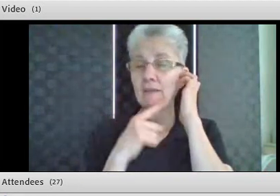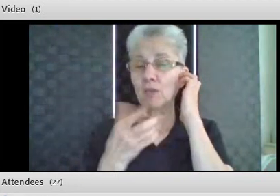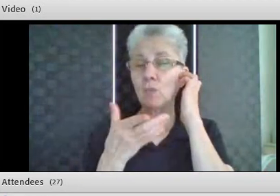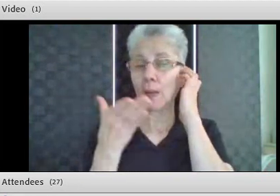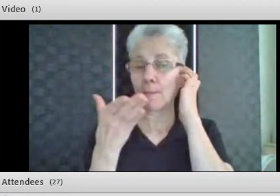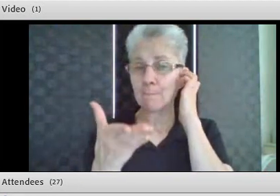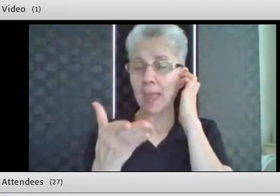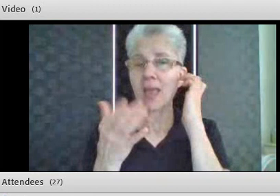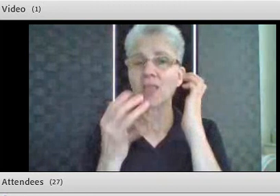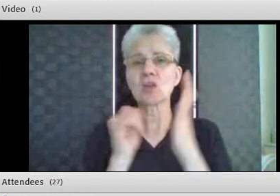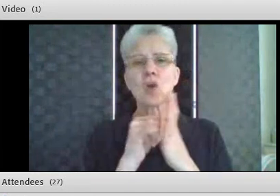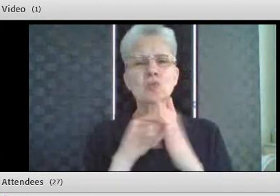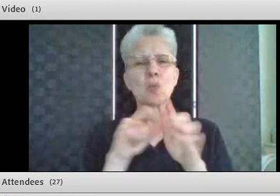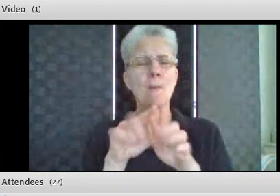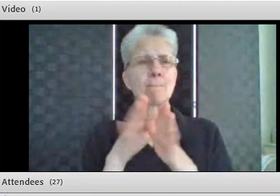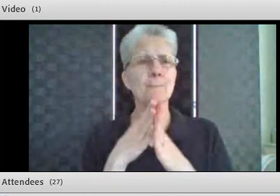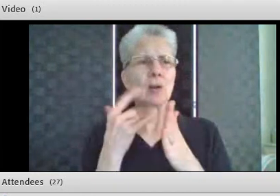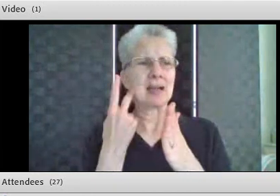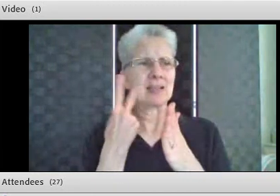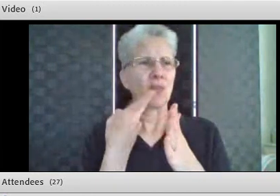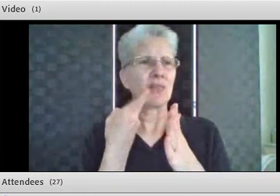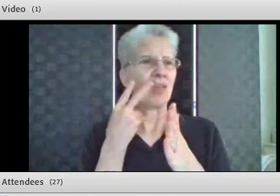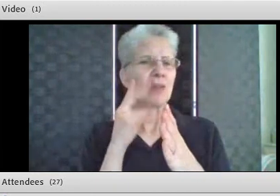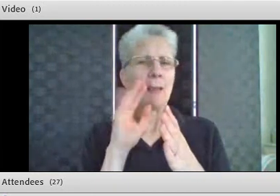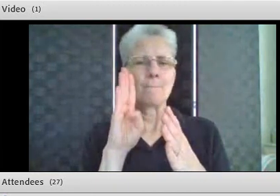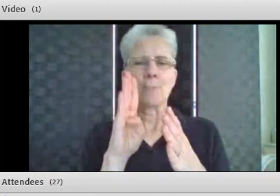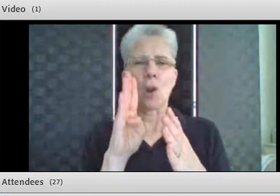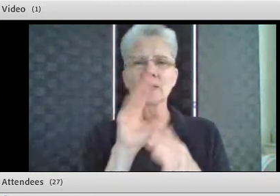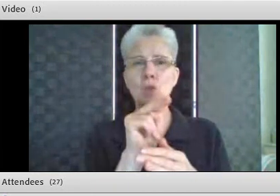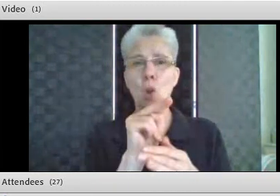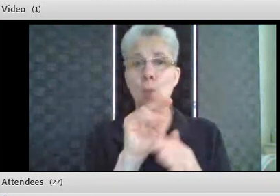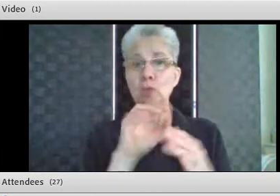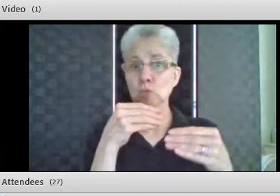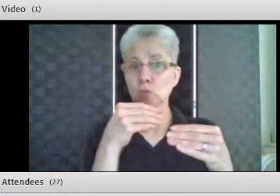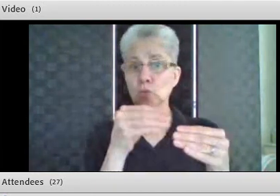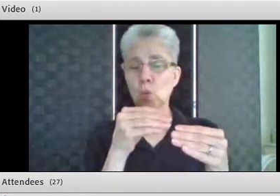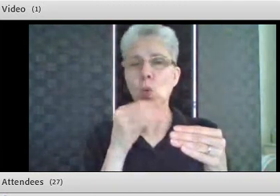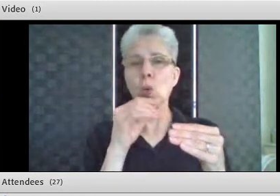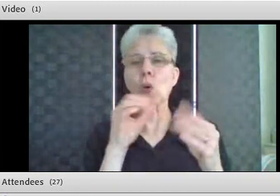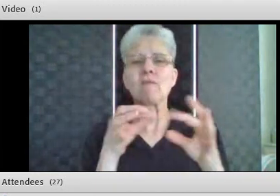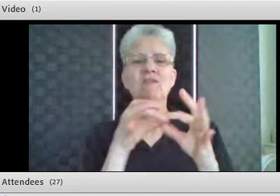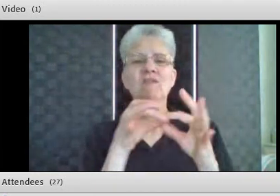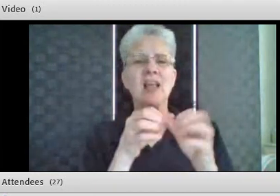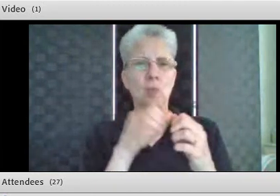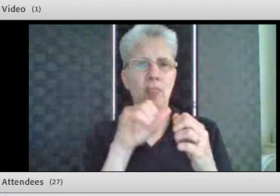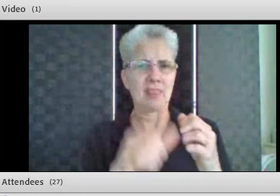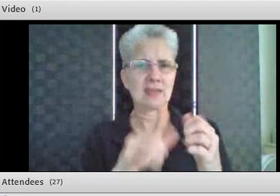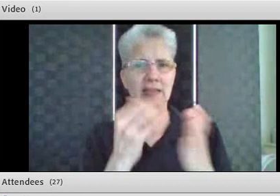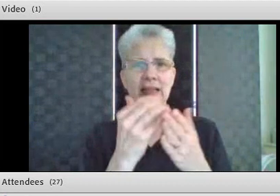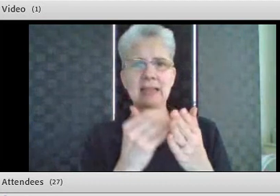There is a book called "The Noisy Paintbox" that I would definitely recommend.